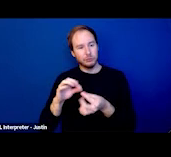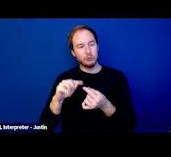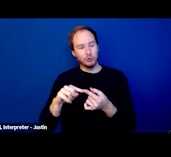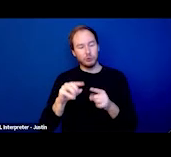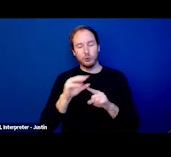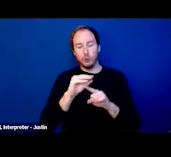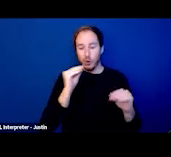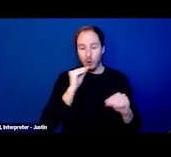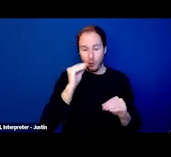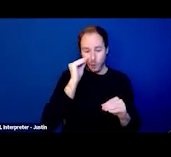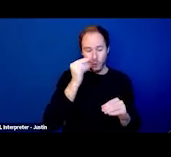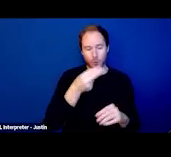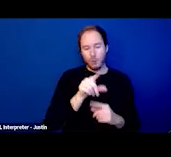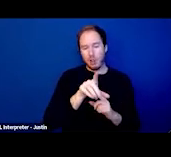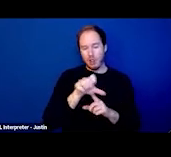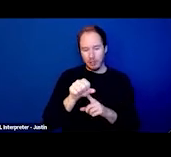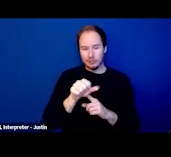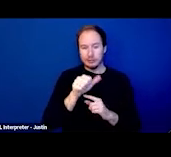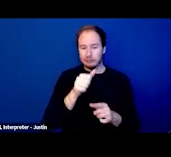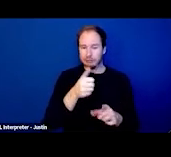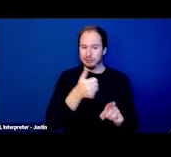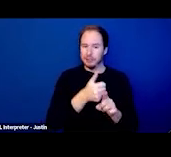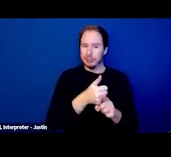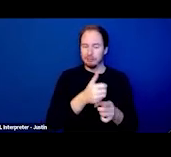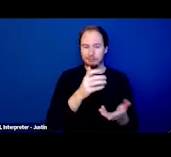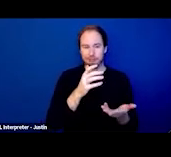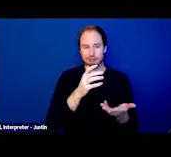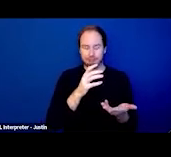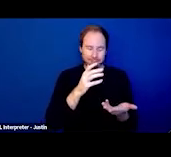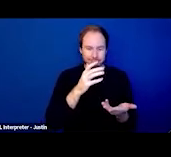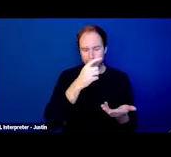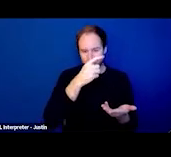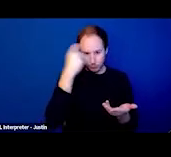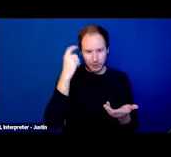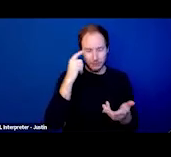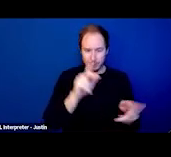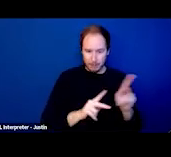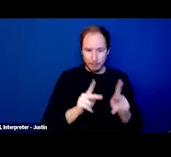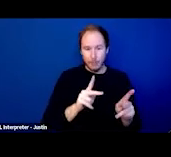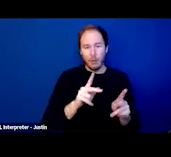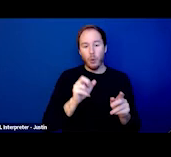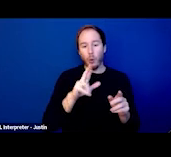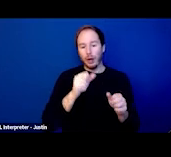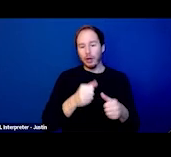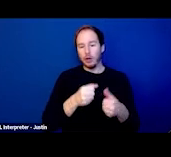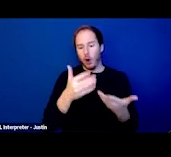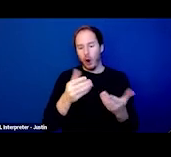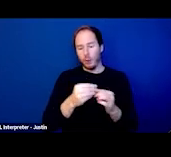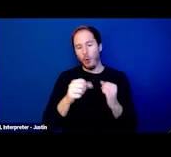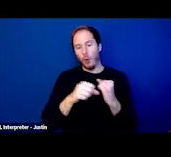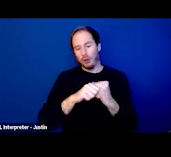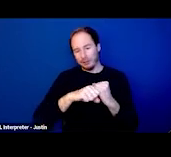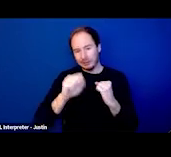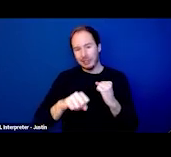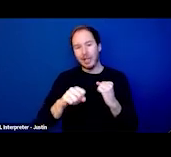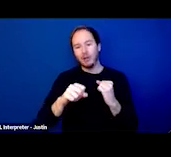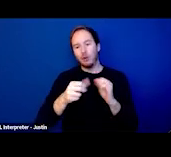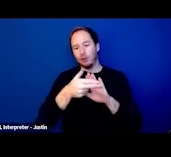is itself traumatic for folks and can also exacerbate effects of other traumatic experiences that people might have in their histories,